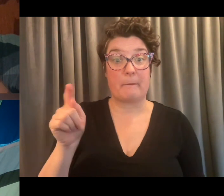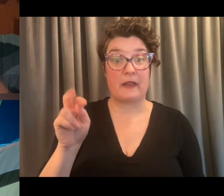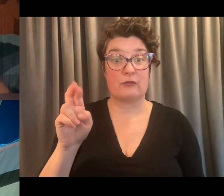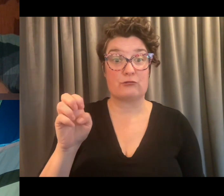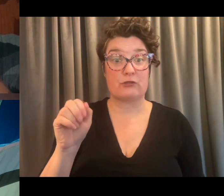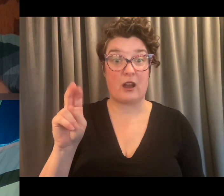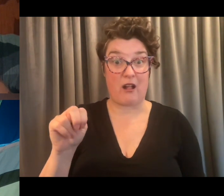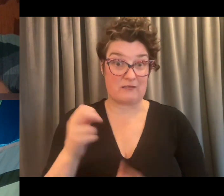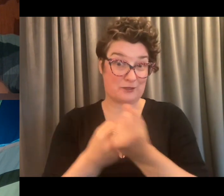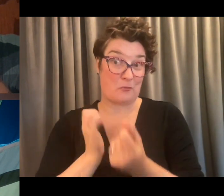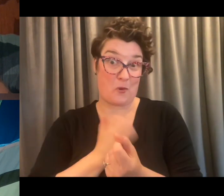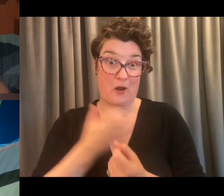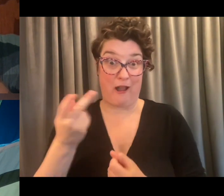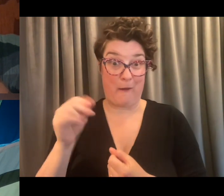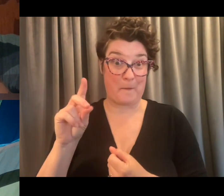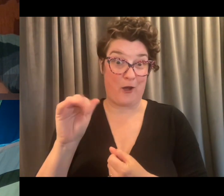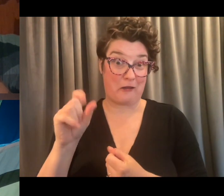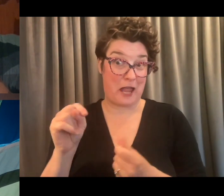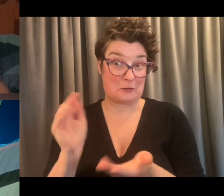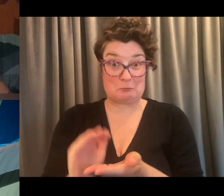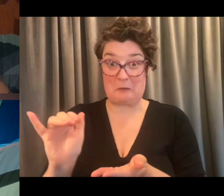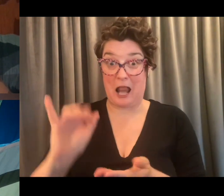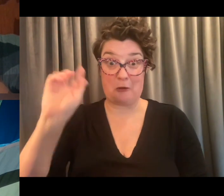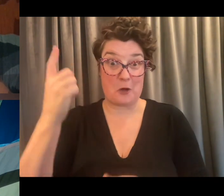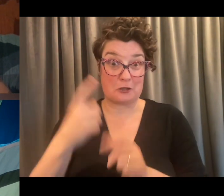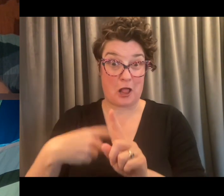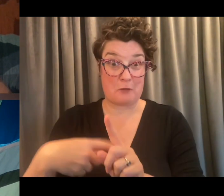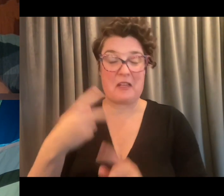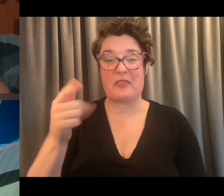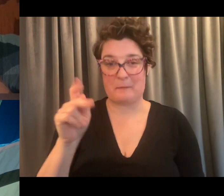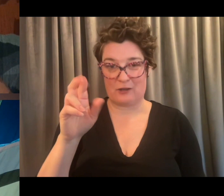for as little as $1 a month, patreon.com/dreamingtheworldtocome.